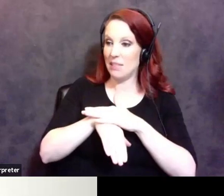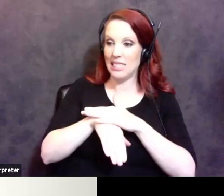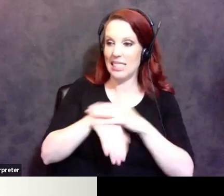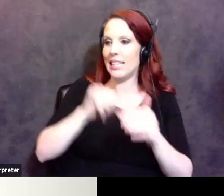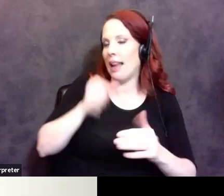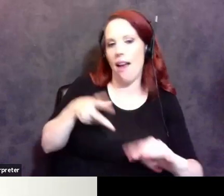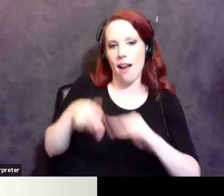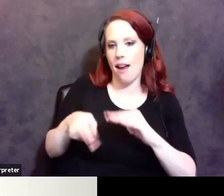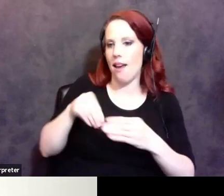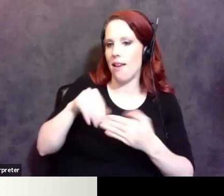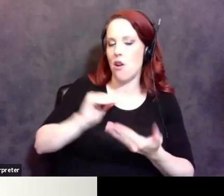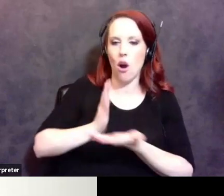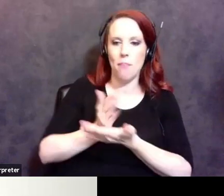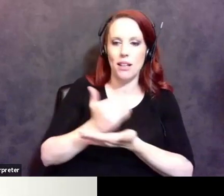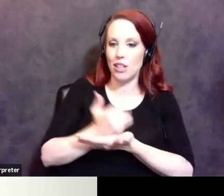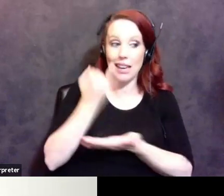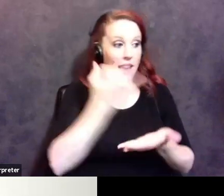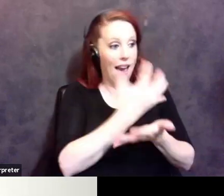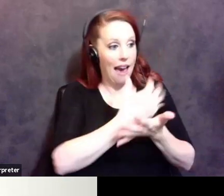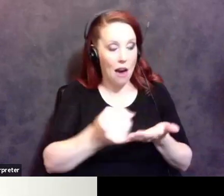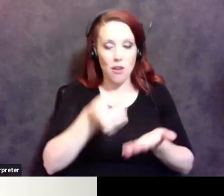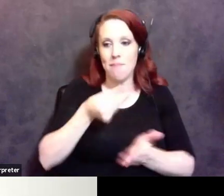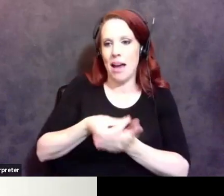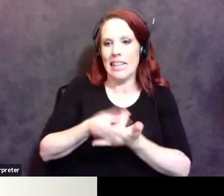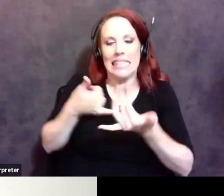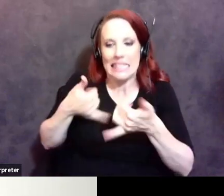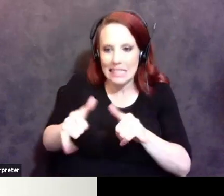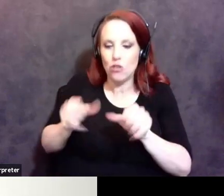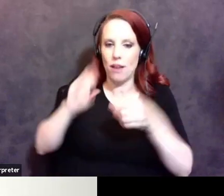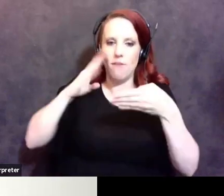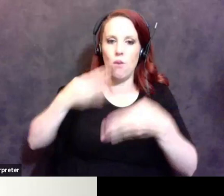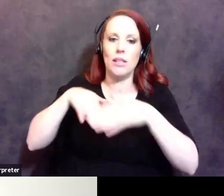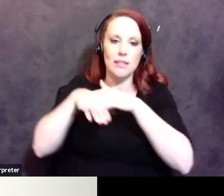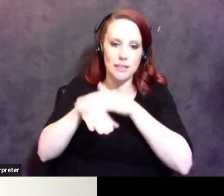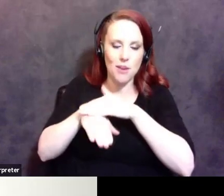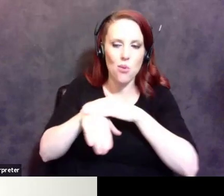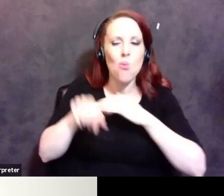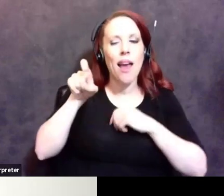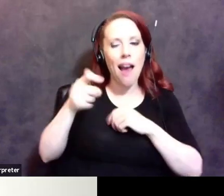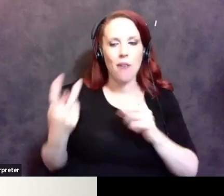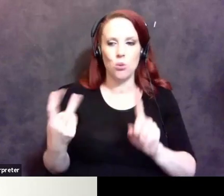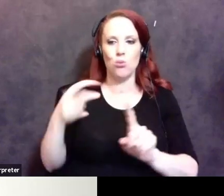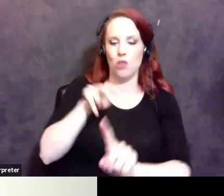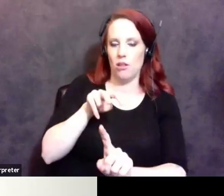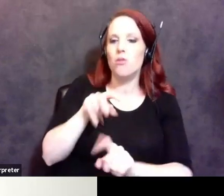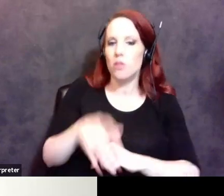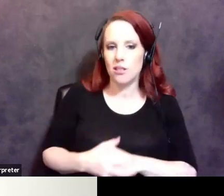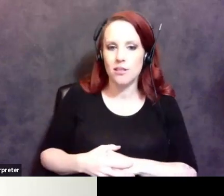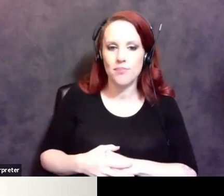out of money. our. We have to reframe it as well. It is not well, if we have extra money